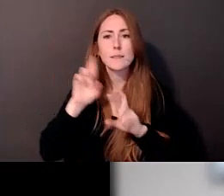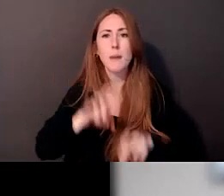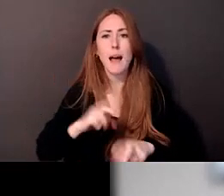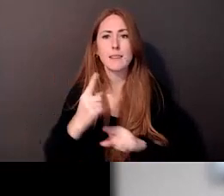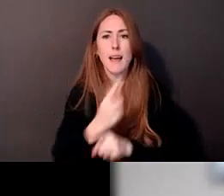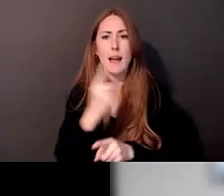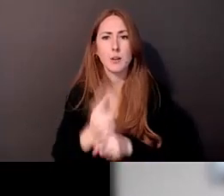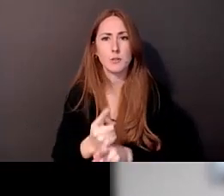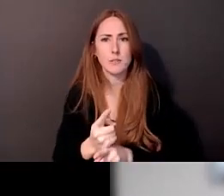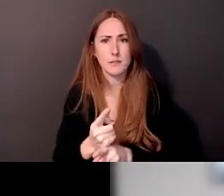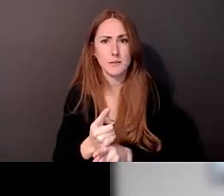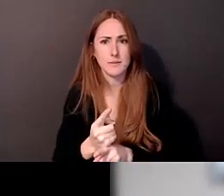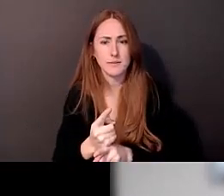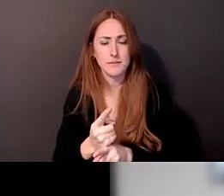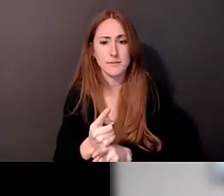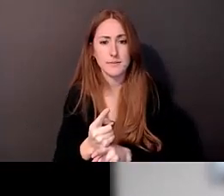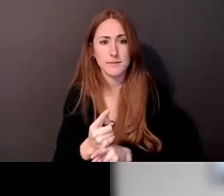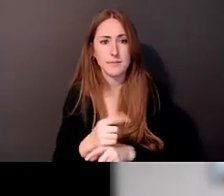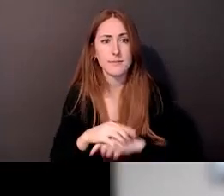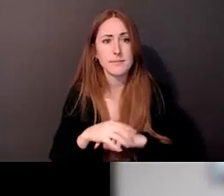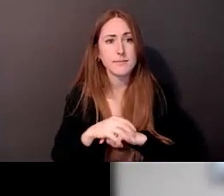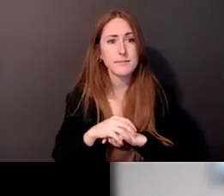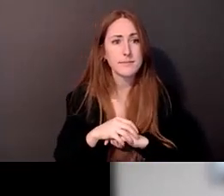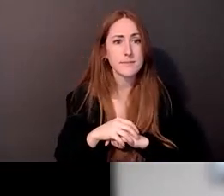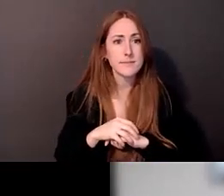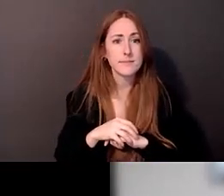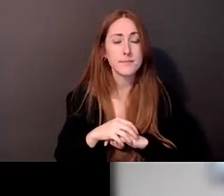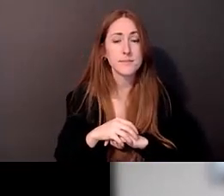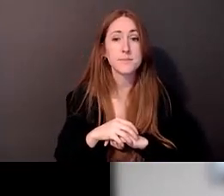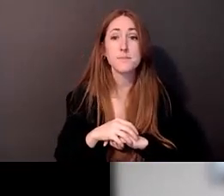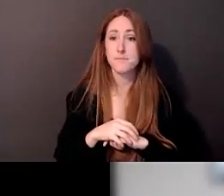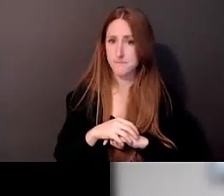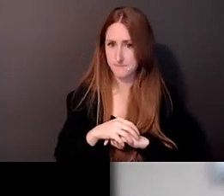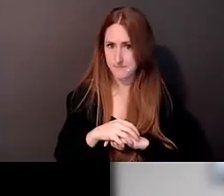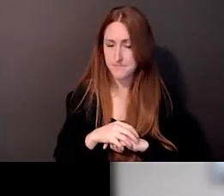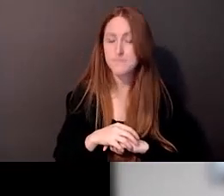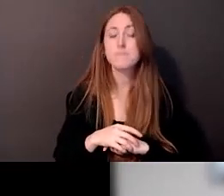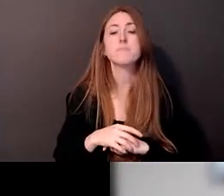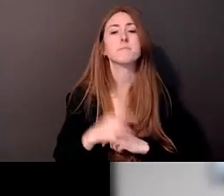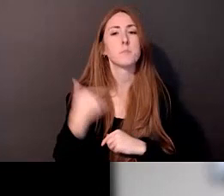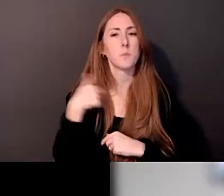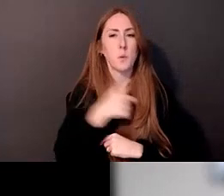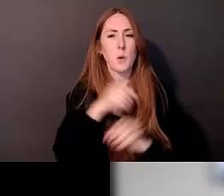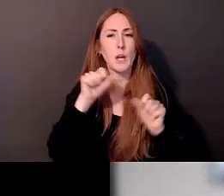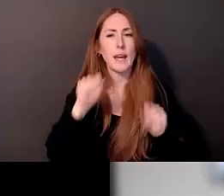And this then allowed us to compare findings and frequencies across the studies